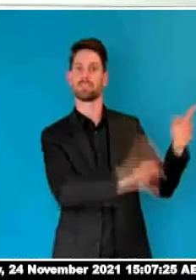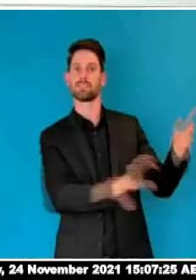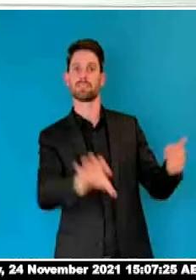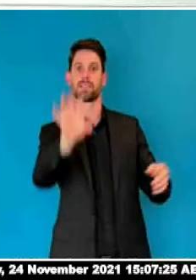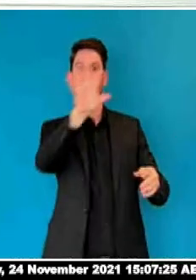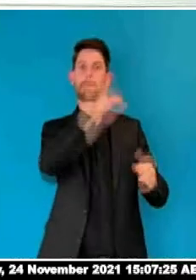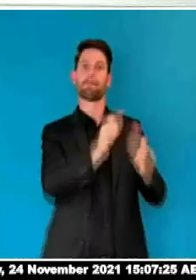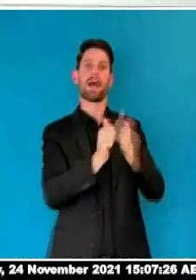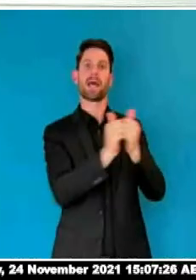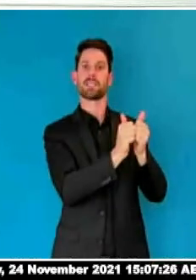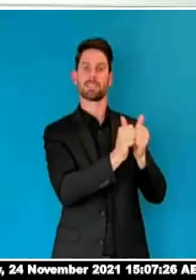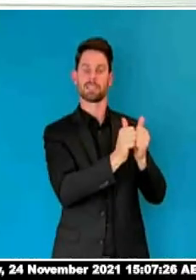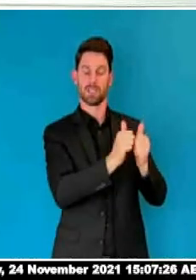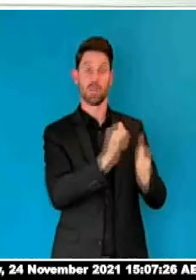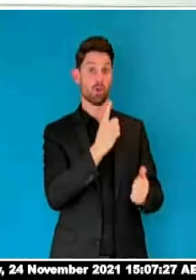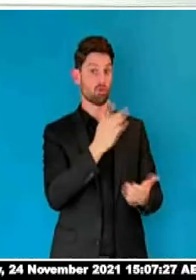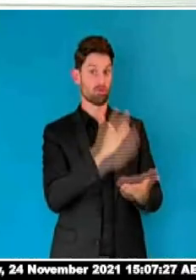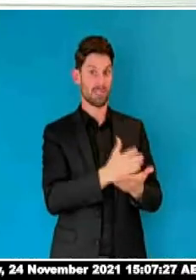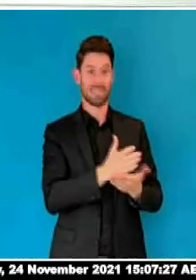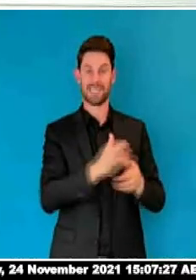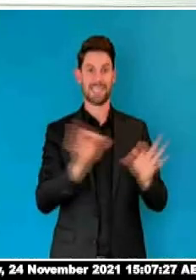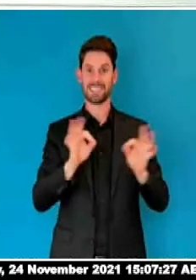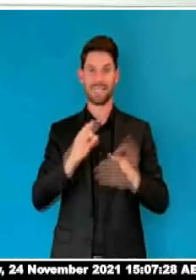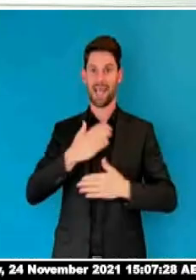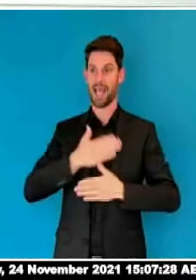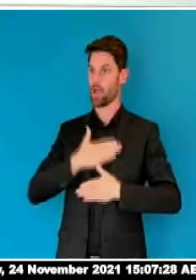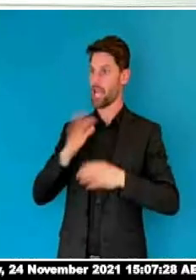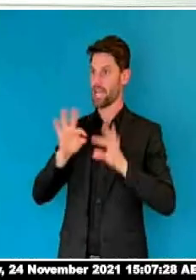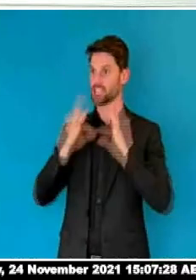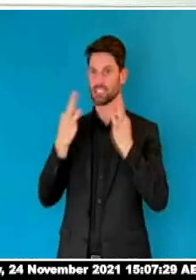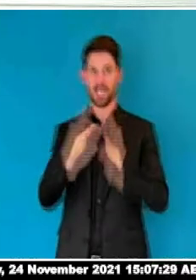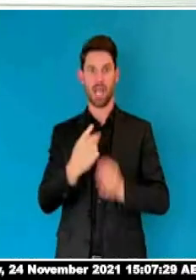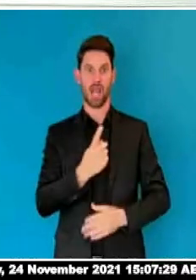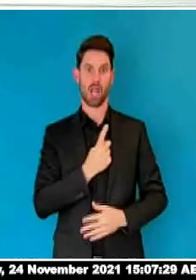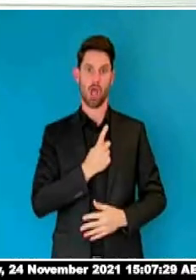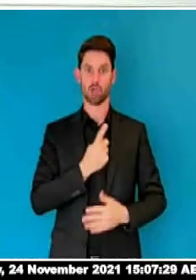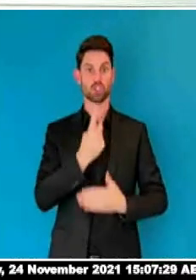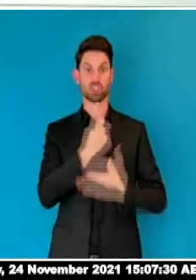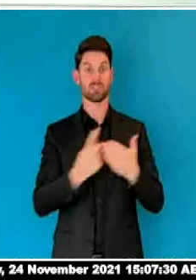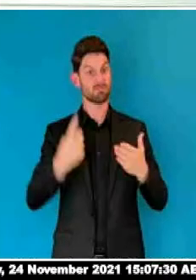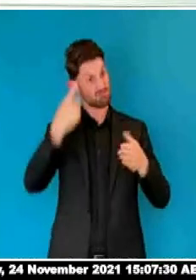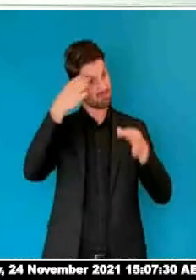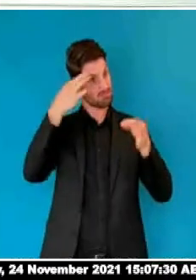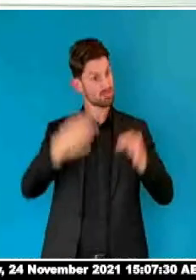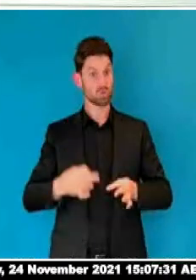representatives. So it's not that the agency is working alone and has just decided to do the model code of practice without any understanding.